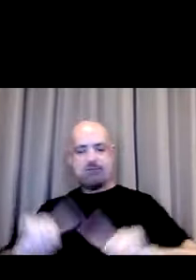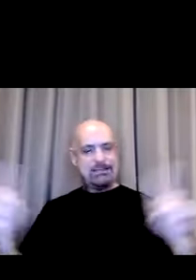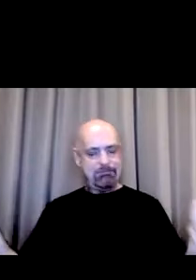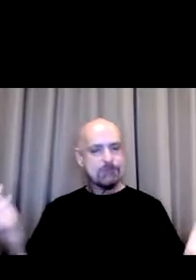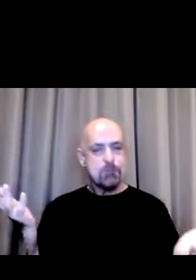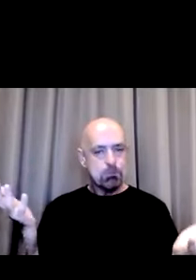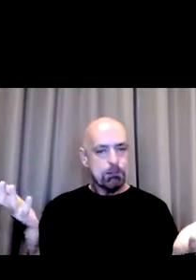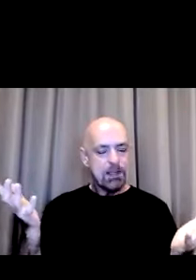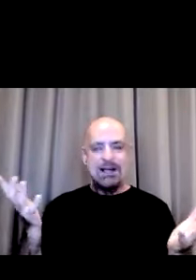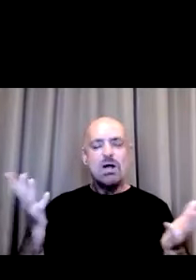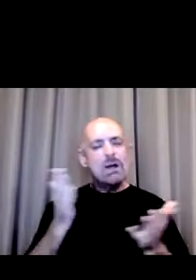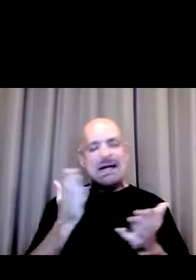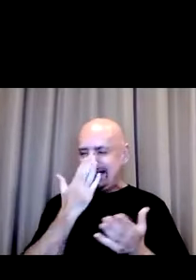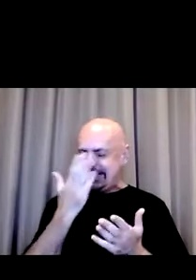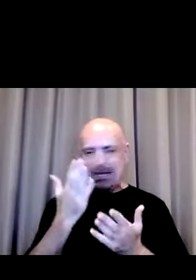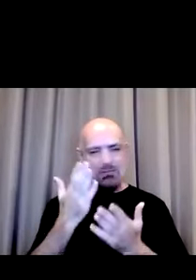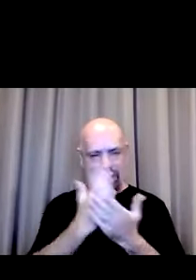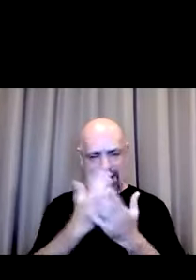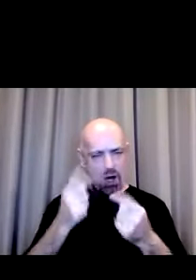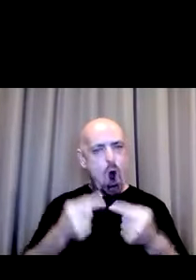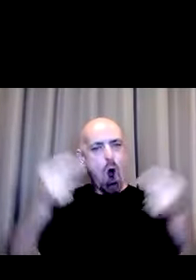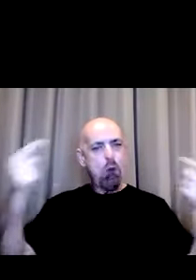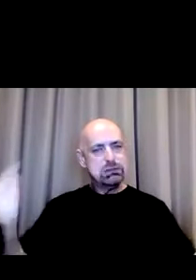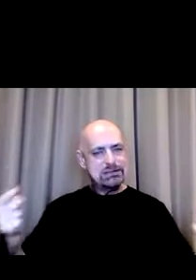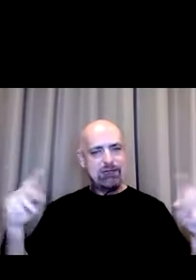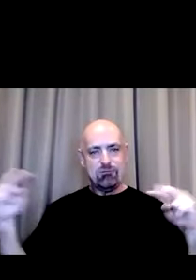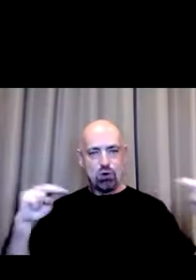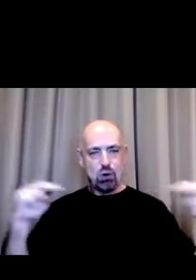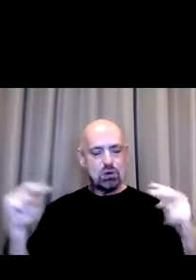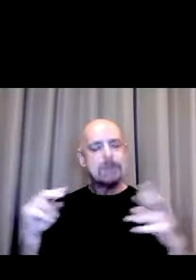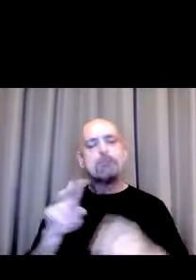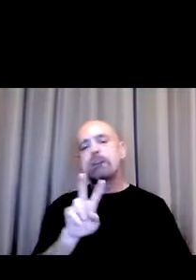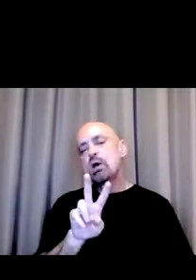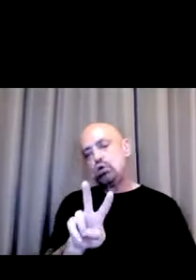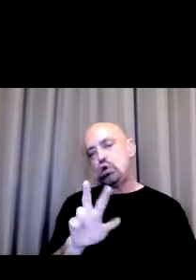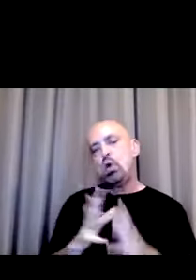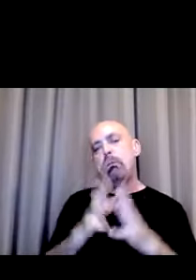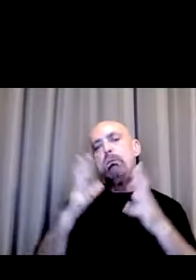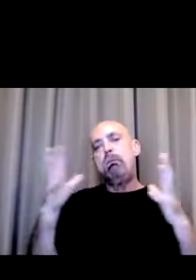contributions in answering these questions remain critically important even